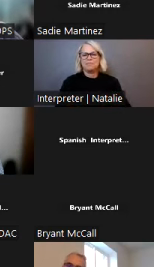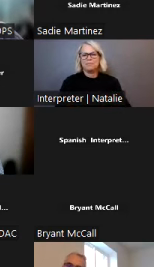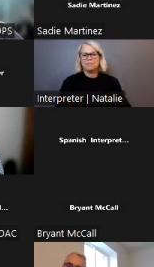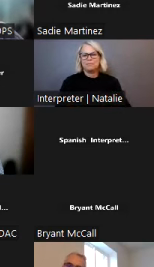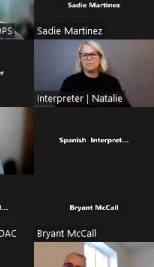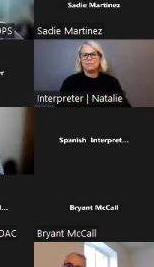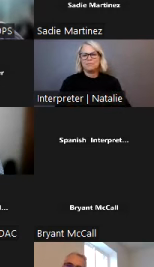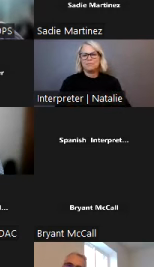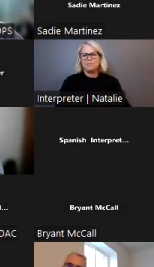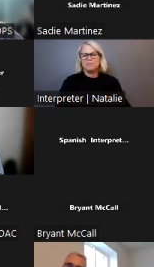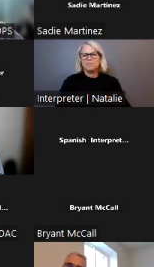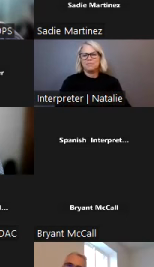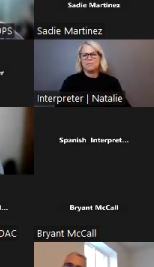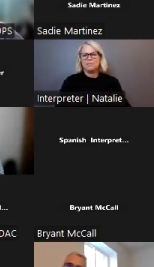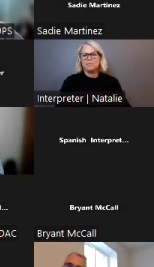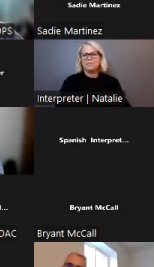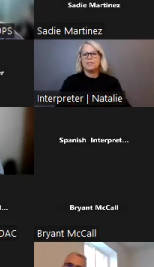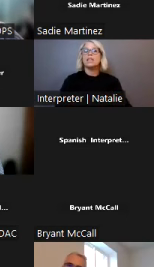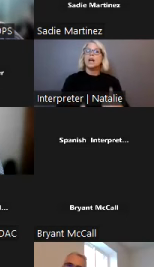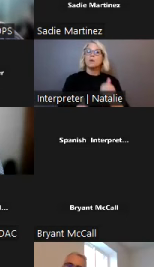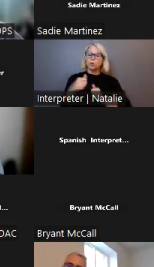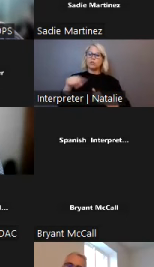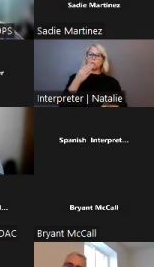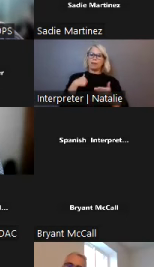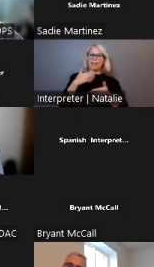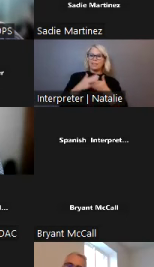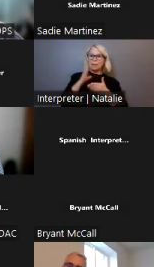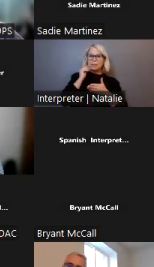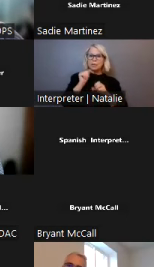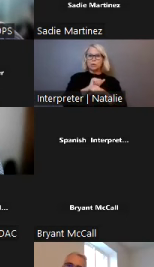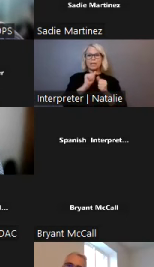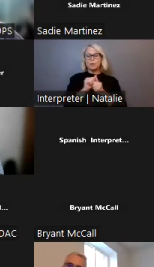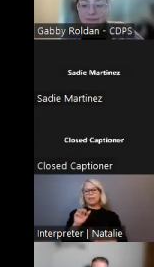Most of you probably have some experience of working with 501(c)(3) entities, which